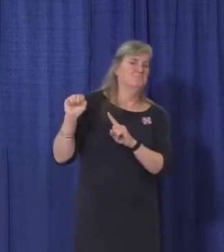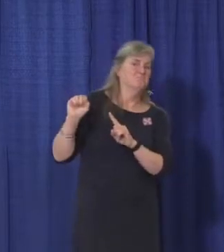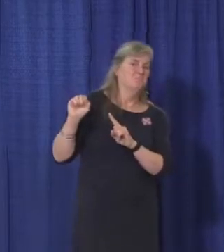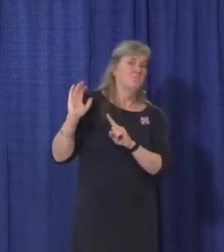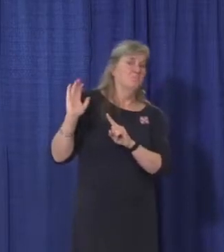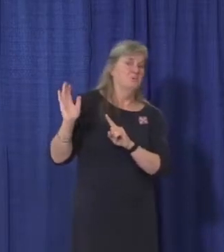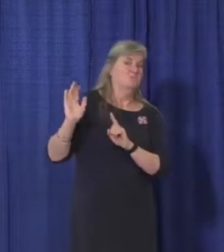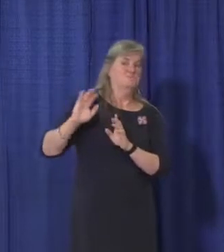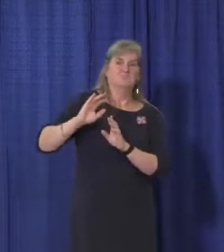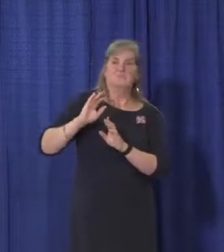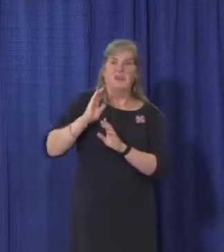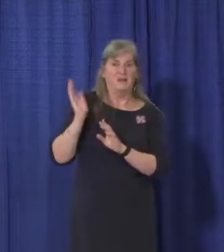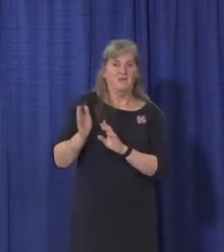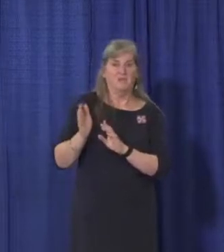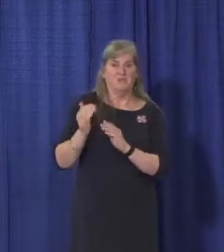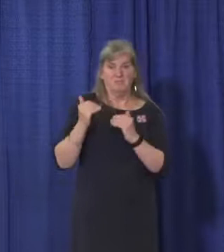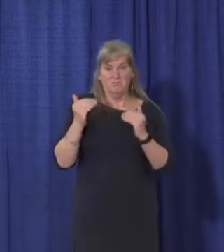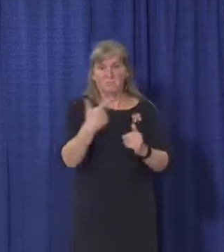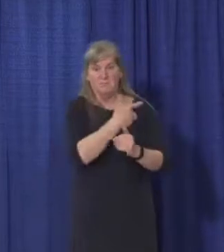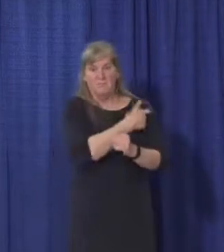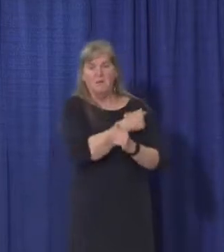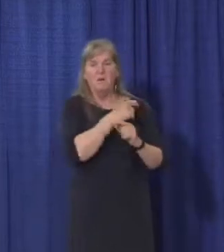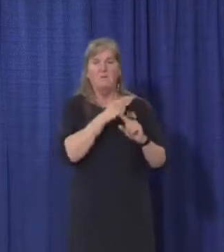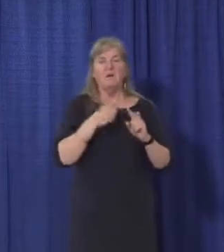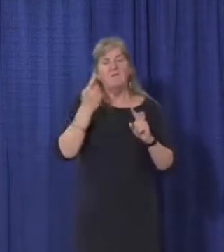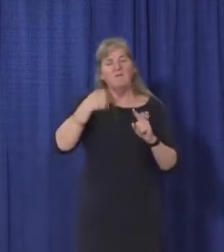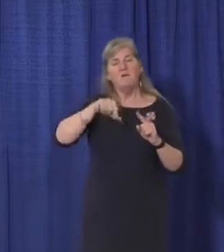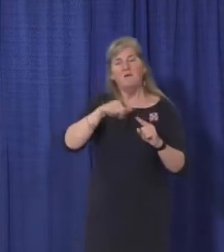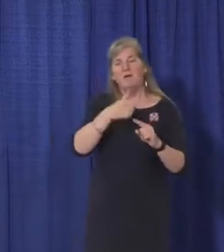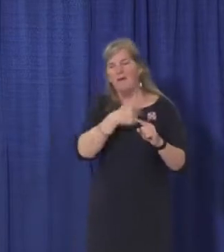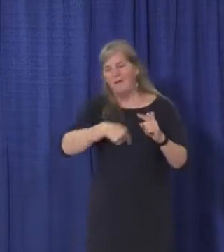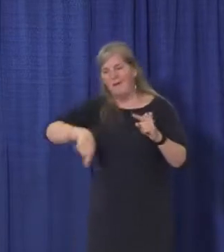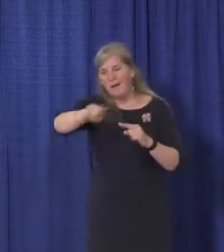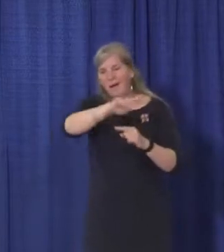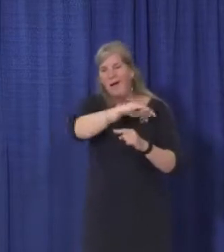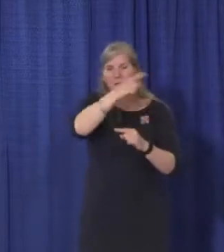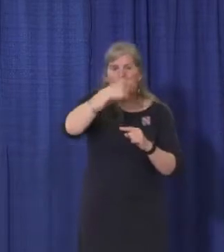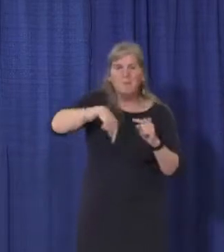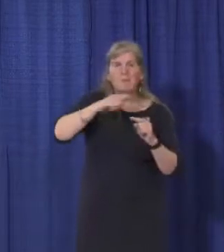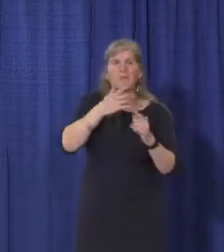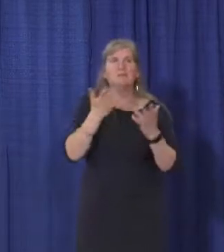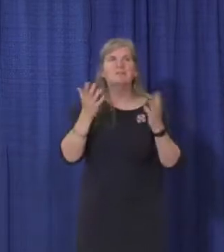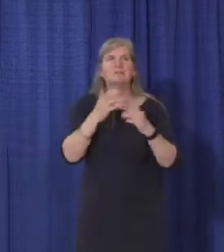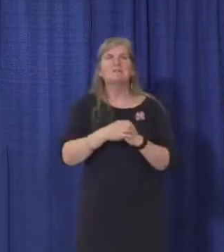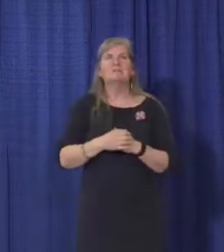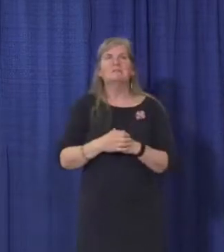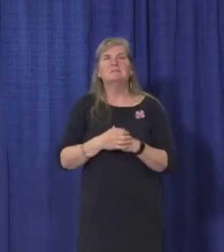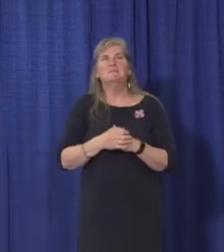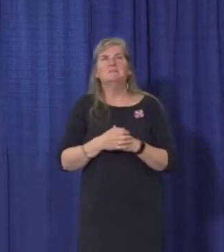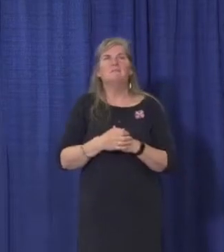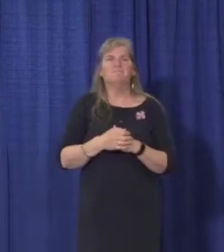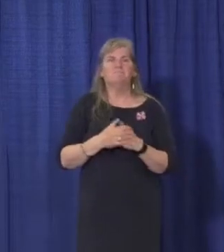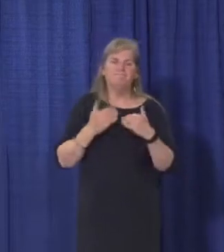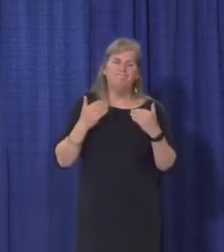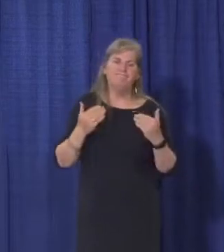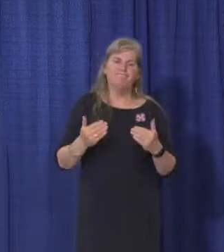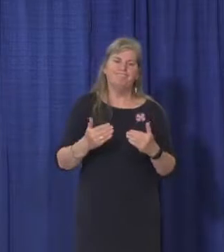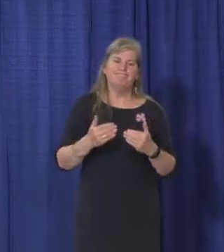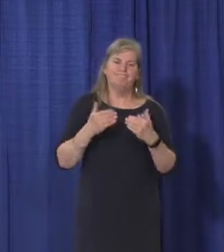And with the rest we continue to plug away.